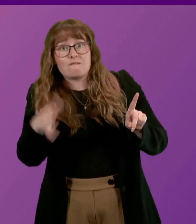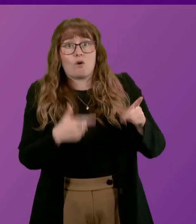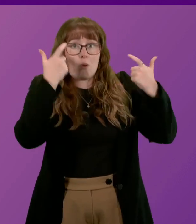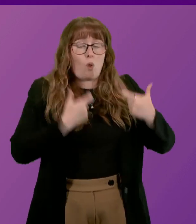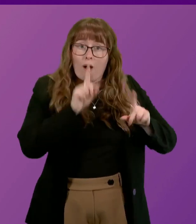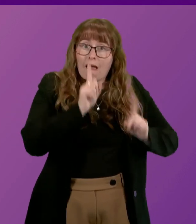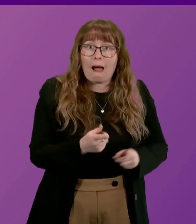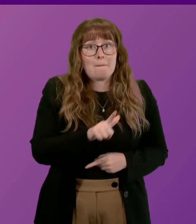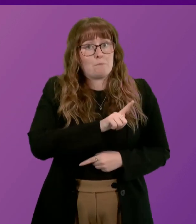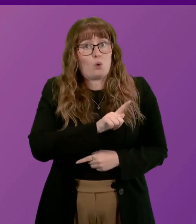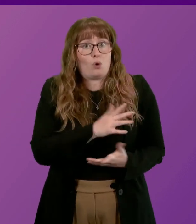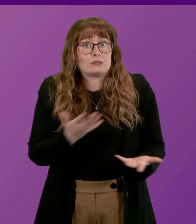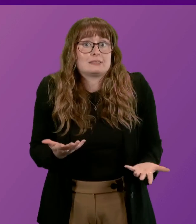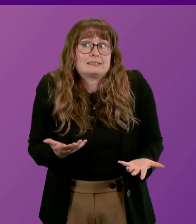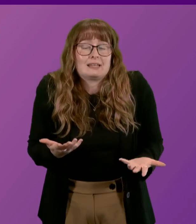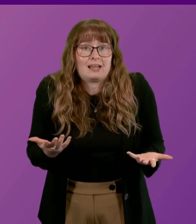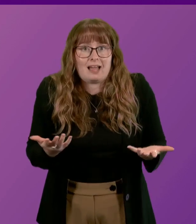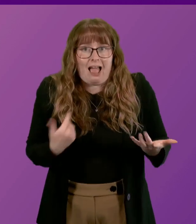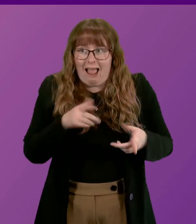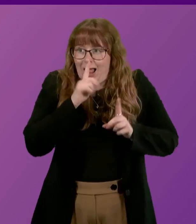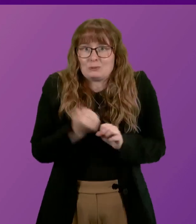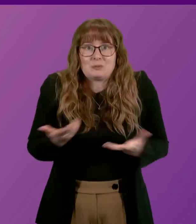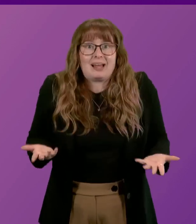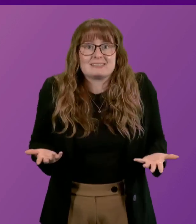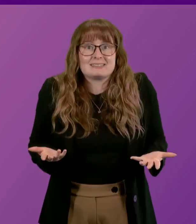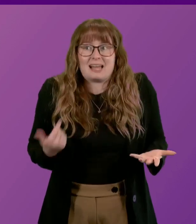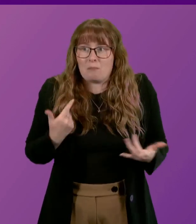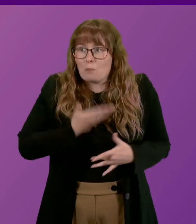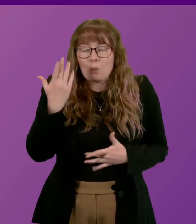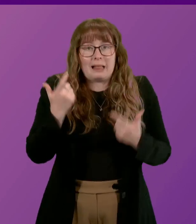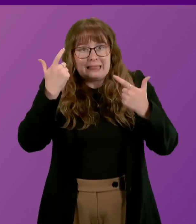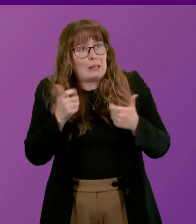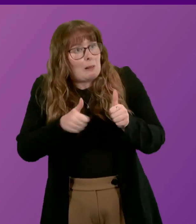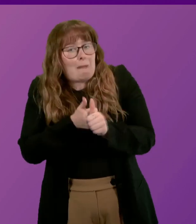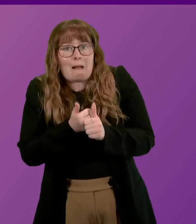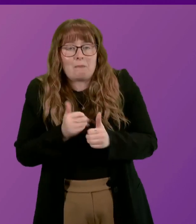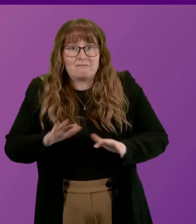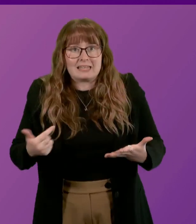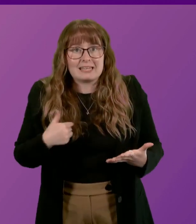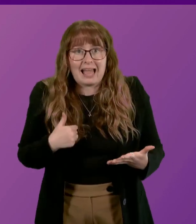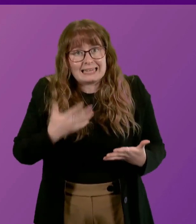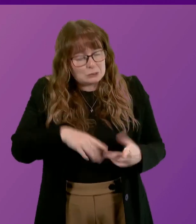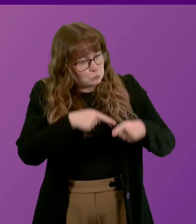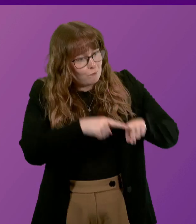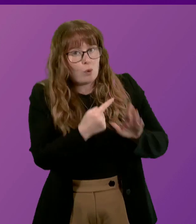because I will not be enabled to do so—I will not have a legal basis for acting in such a fashion.